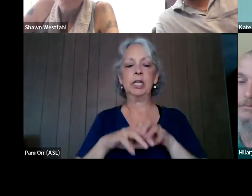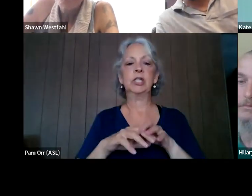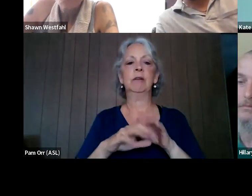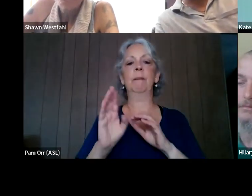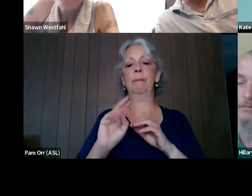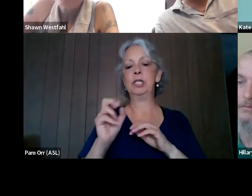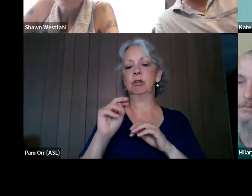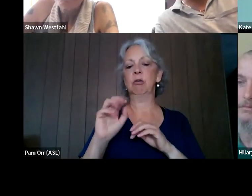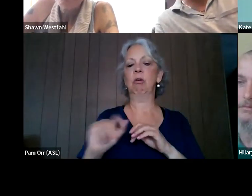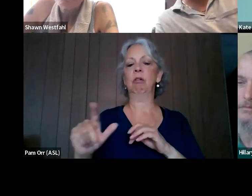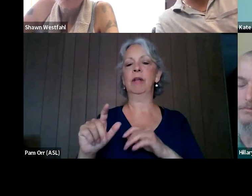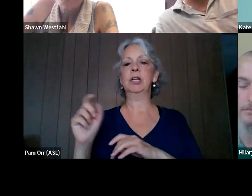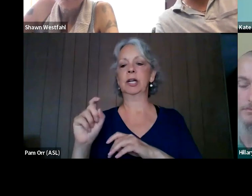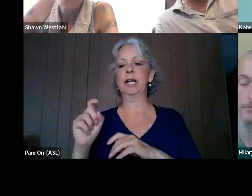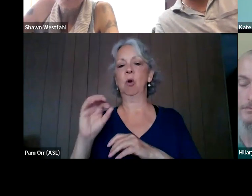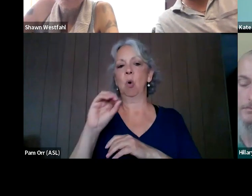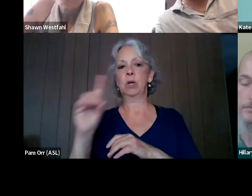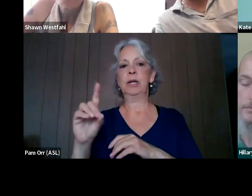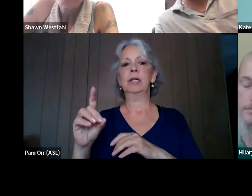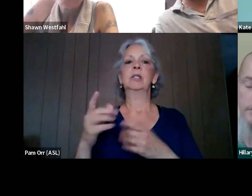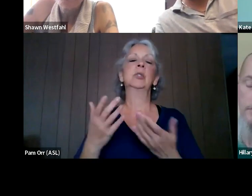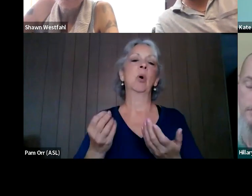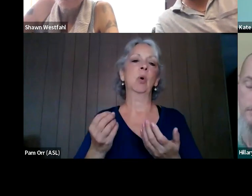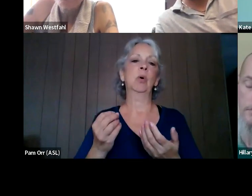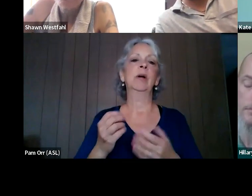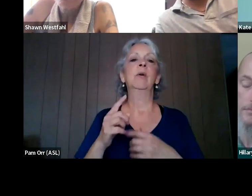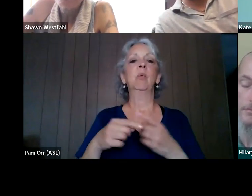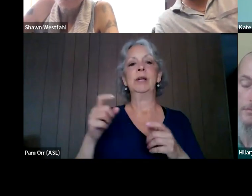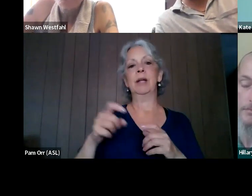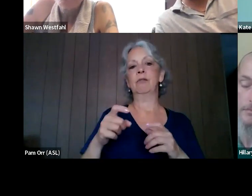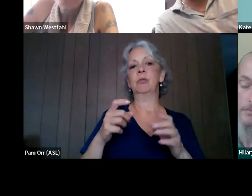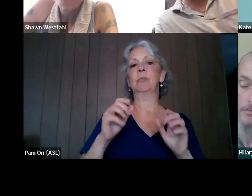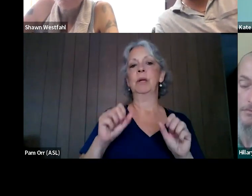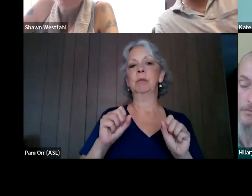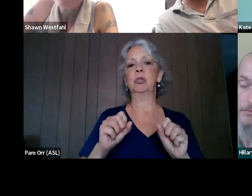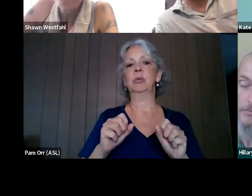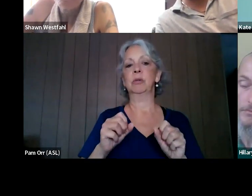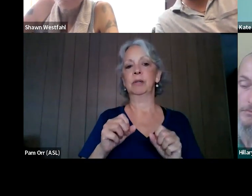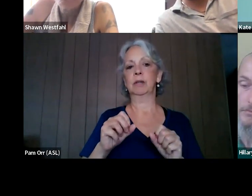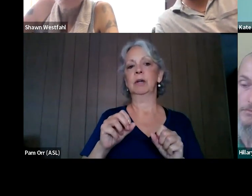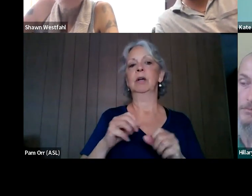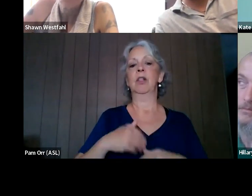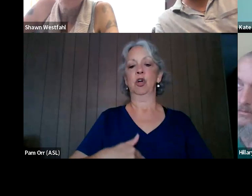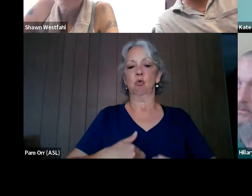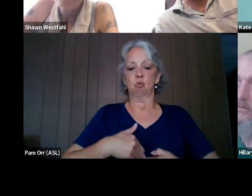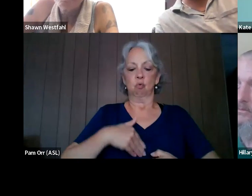they'll start to have some respirations, but won't be responsive, and that's where we kind of are able to really, as Shawn mentioned, the sternal rubs,